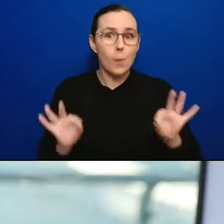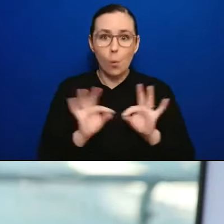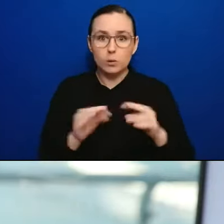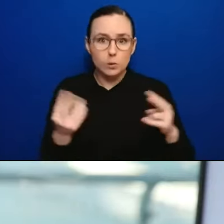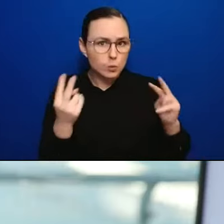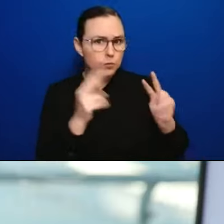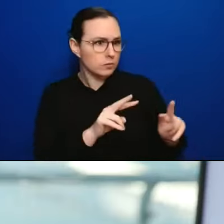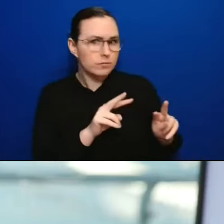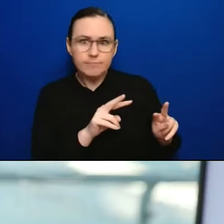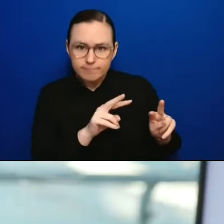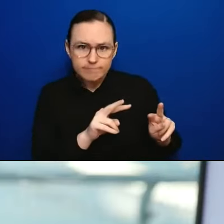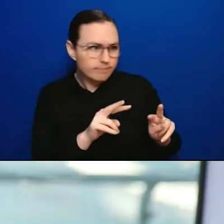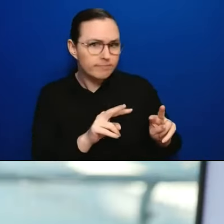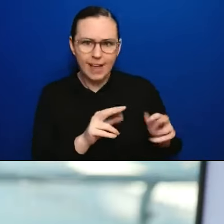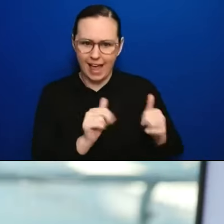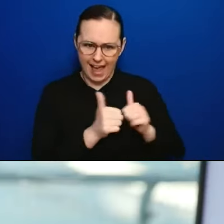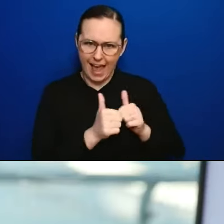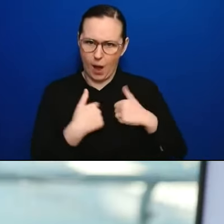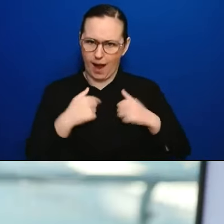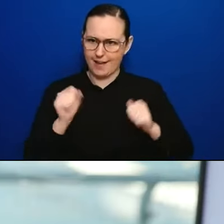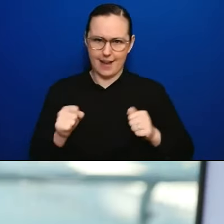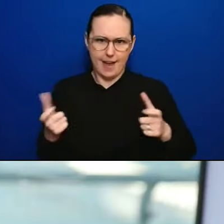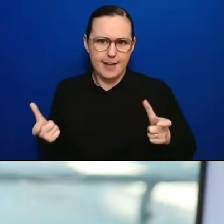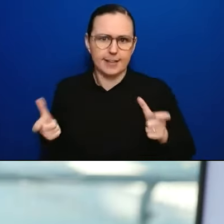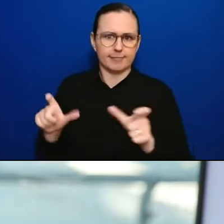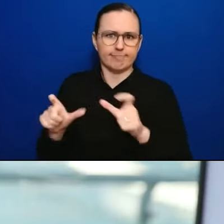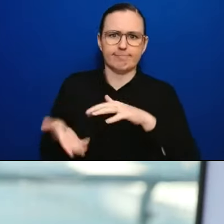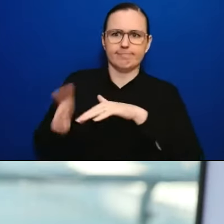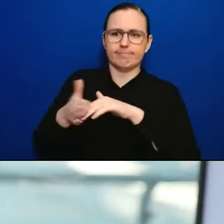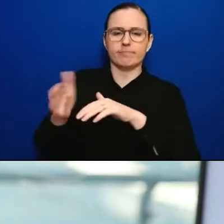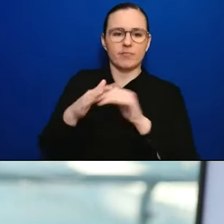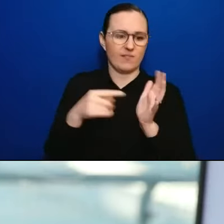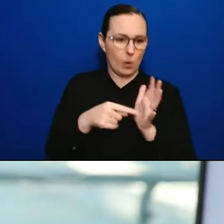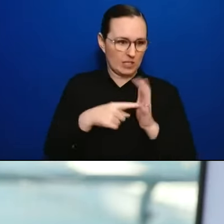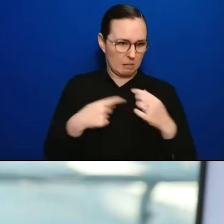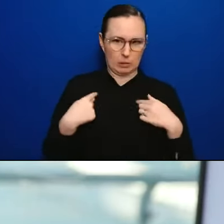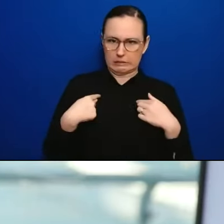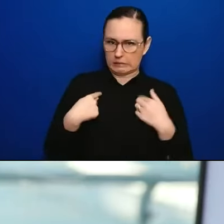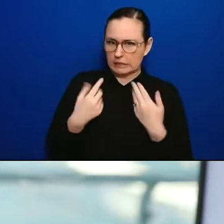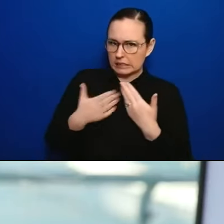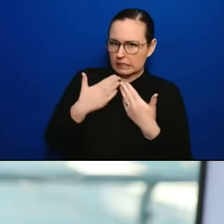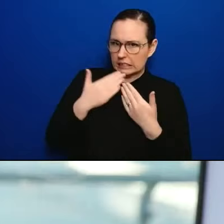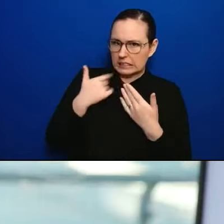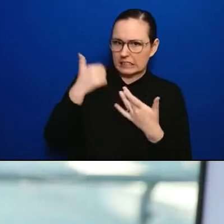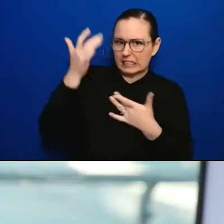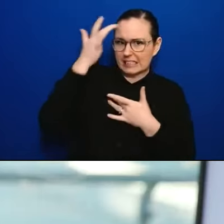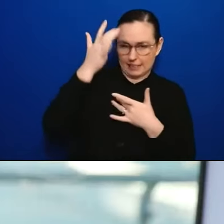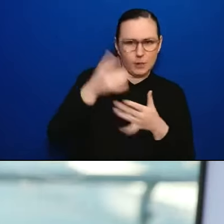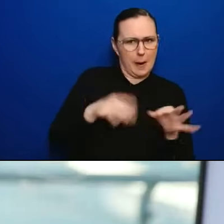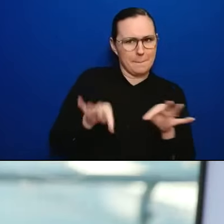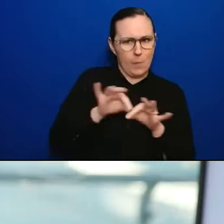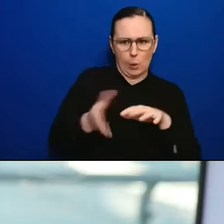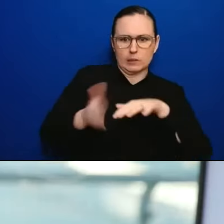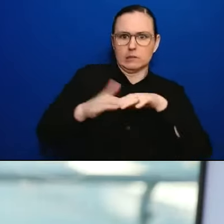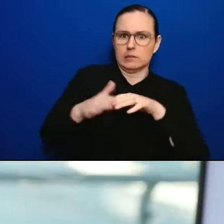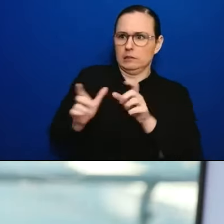that reminds us that we need to pay attention to increasing immunity, particularly if you